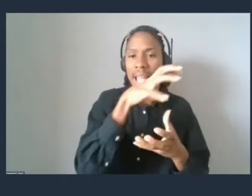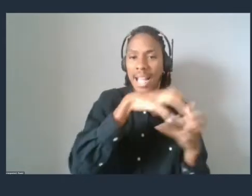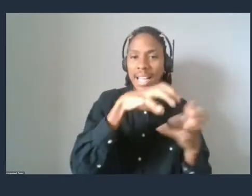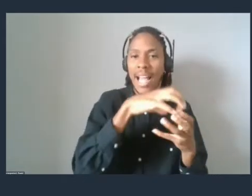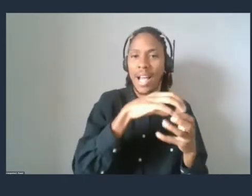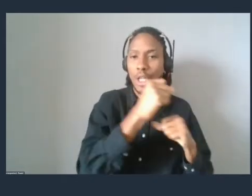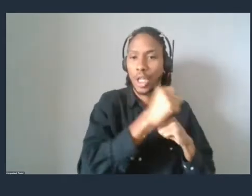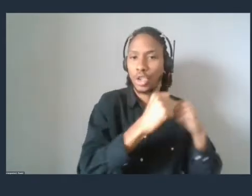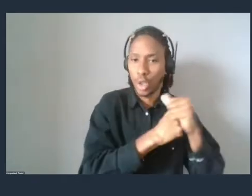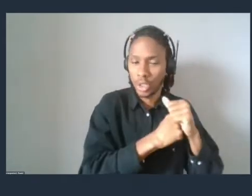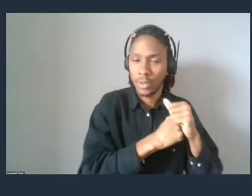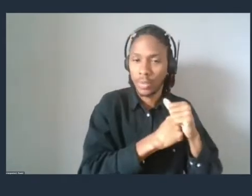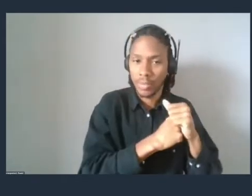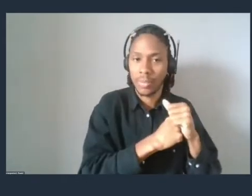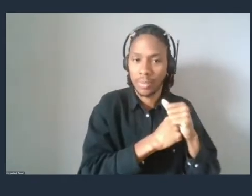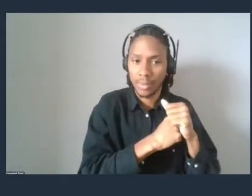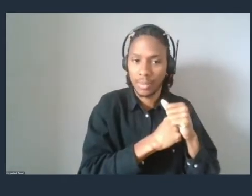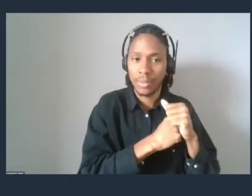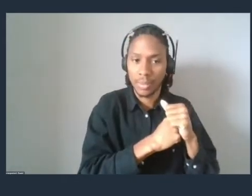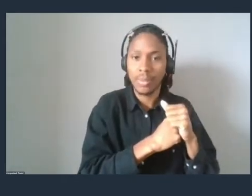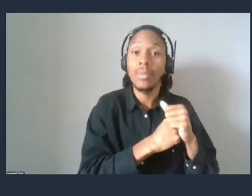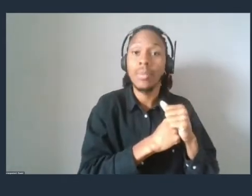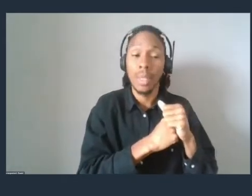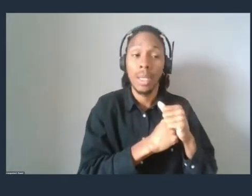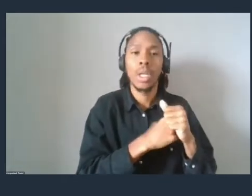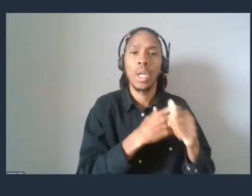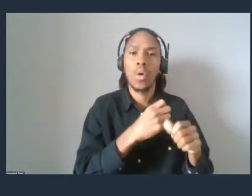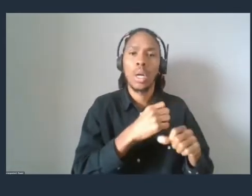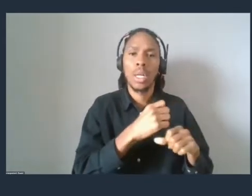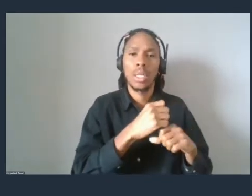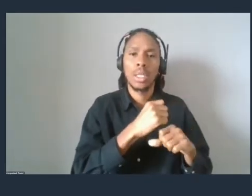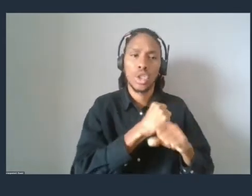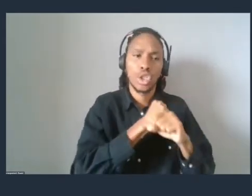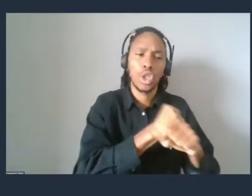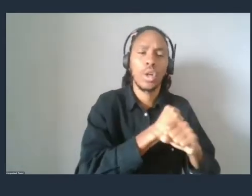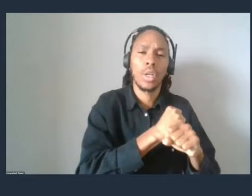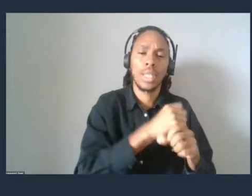and you're gonna wanna secure this as cloud infrastructure. What do I mean by that?